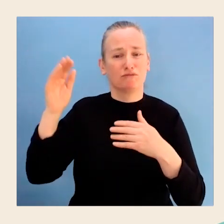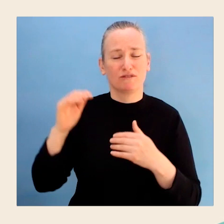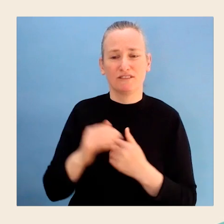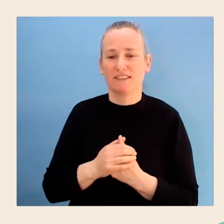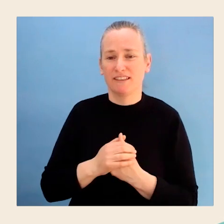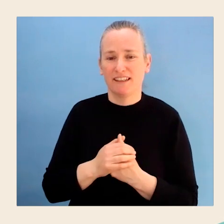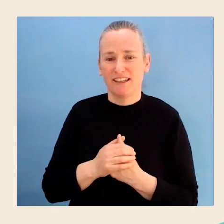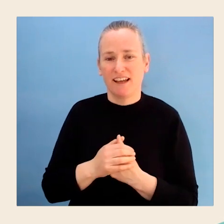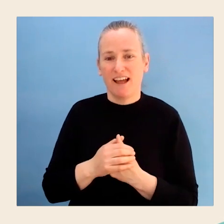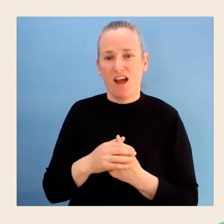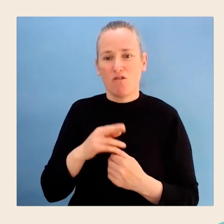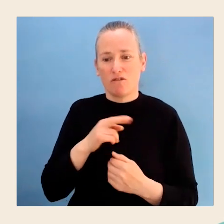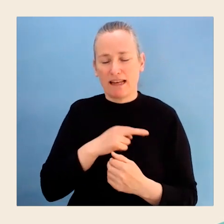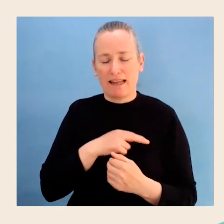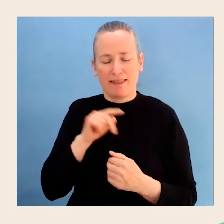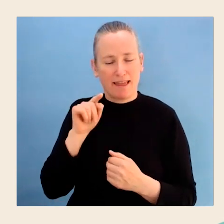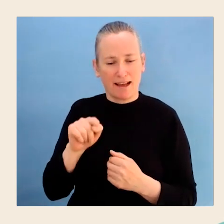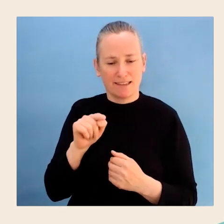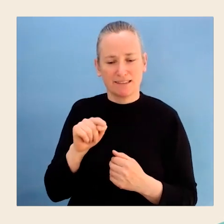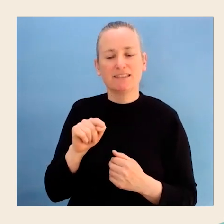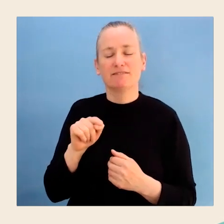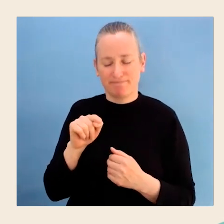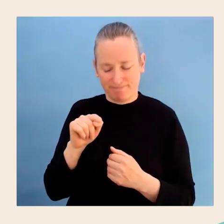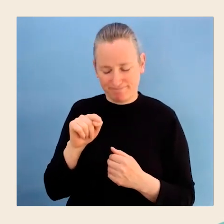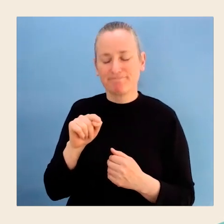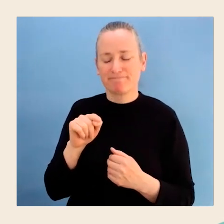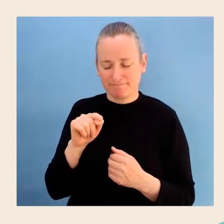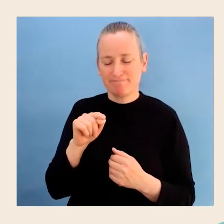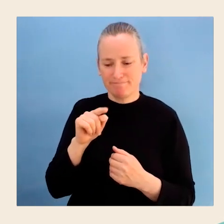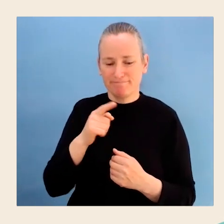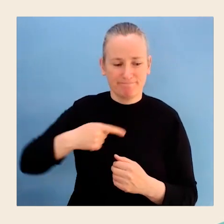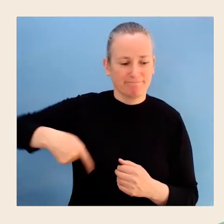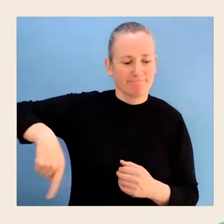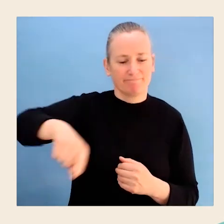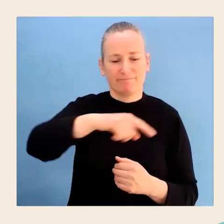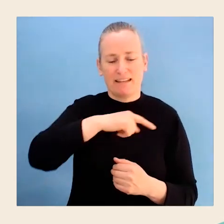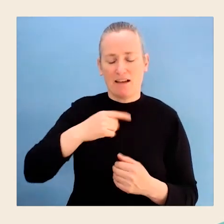It really tapped into a hunger that disabled people felt.